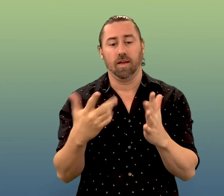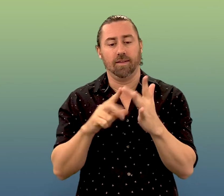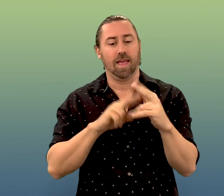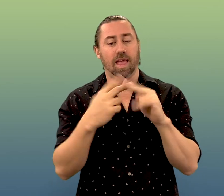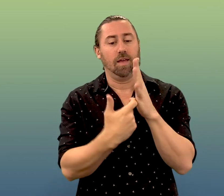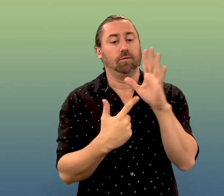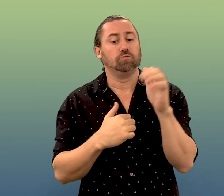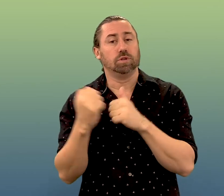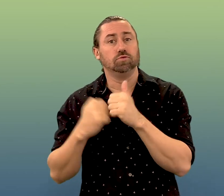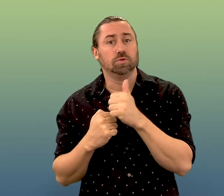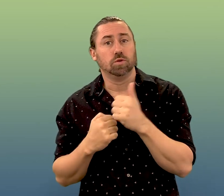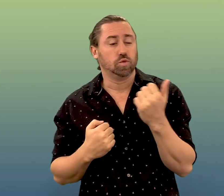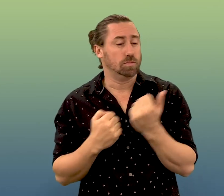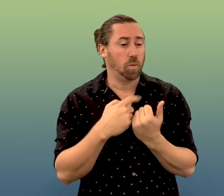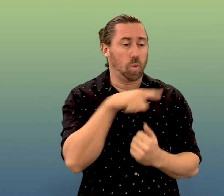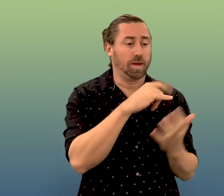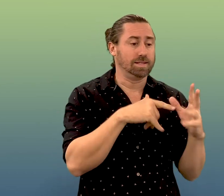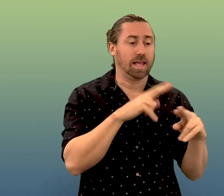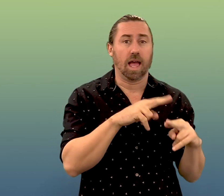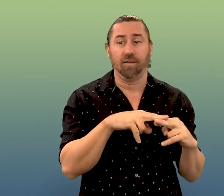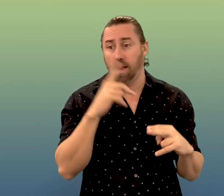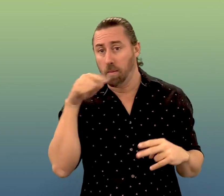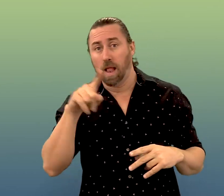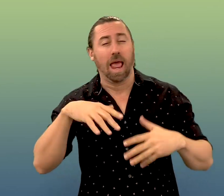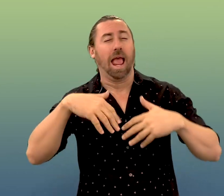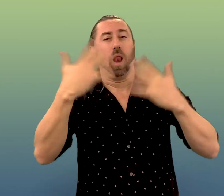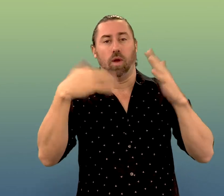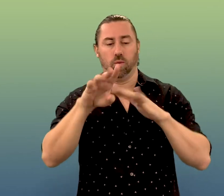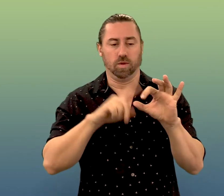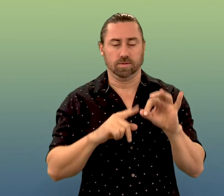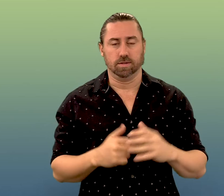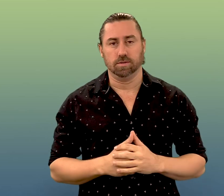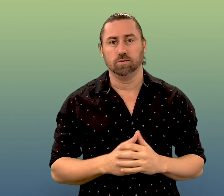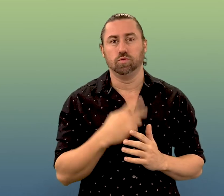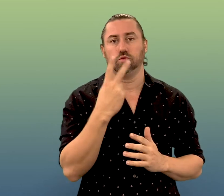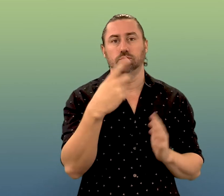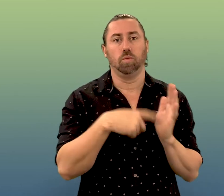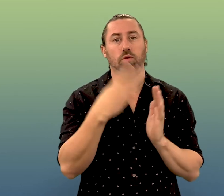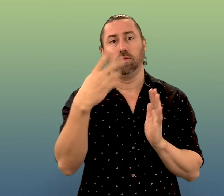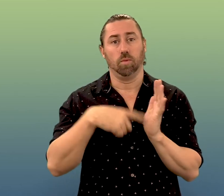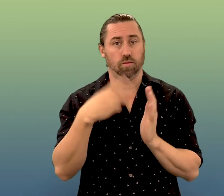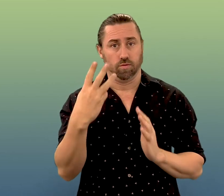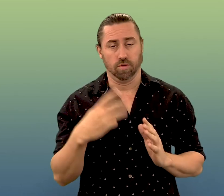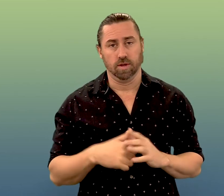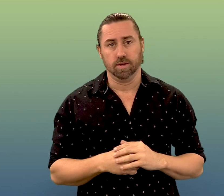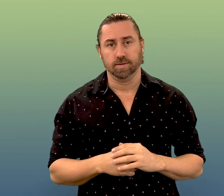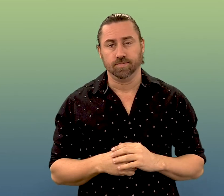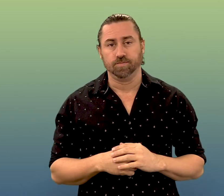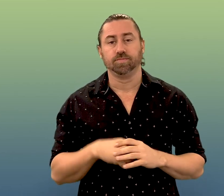Provide infrastructure to support our people in any location. Two point three point three.